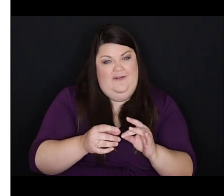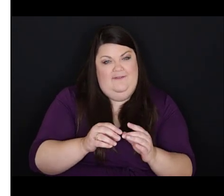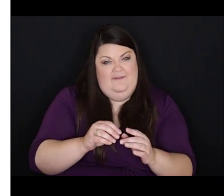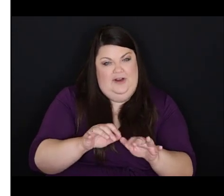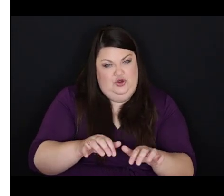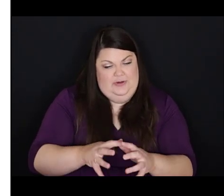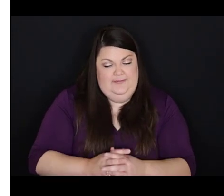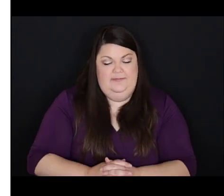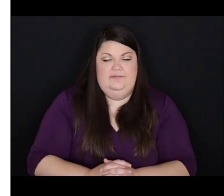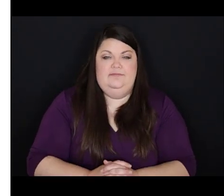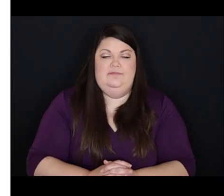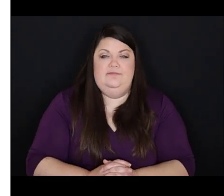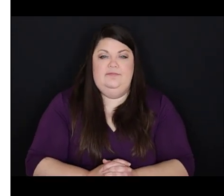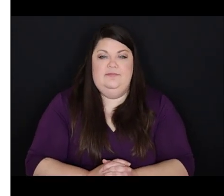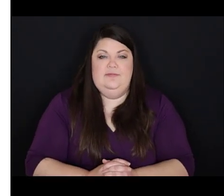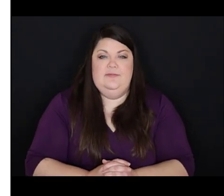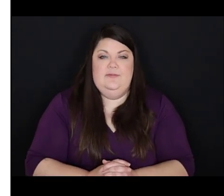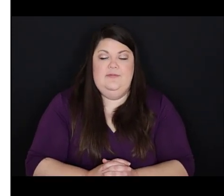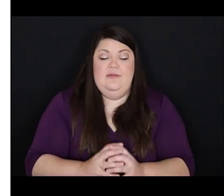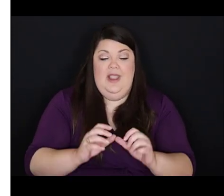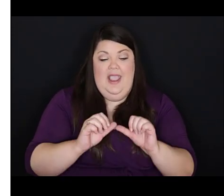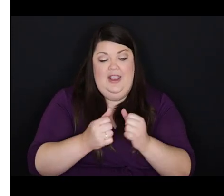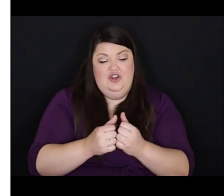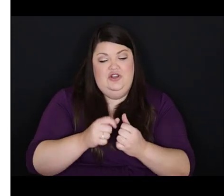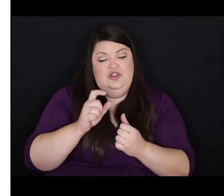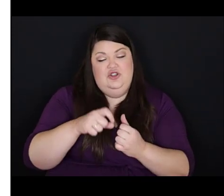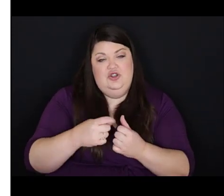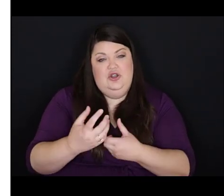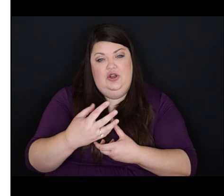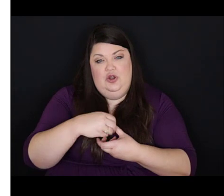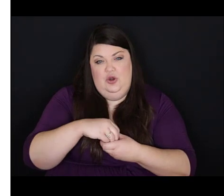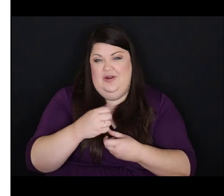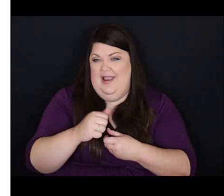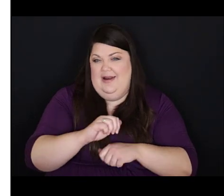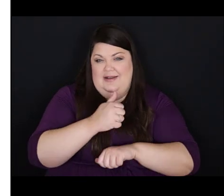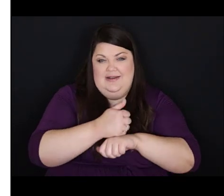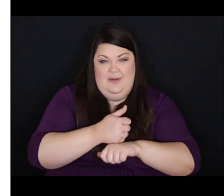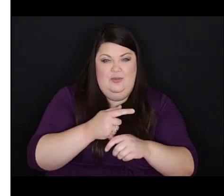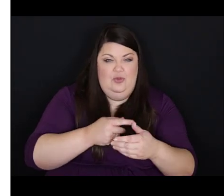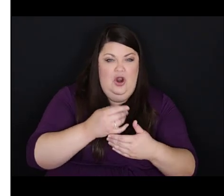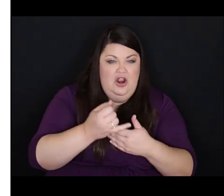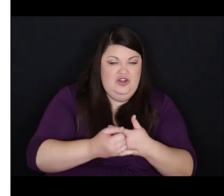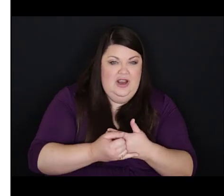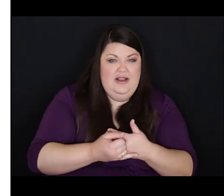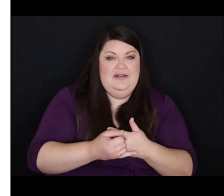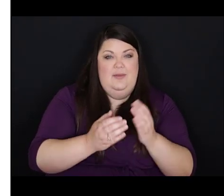Agencies should include any establishment projects planned for the next two years.